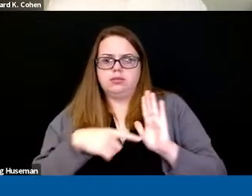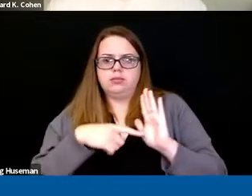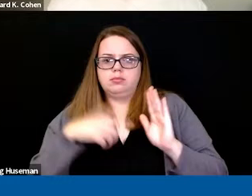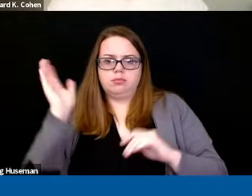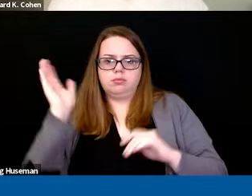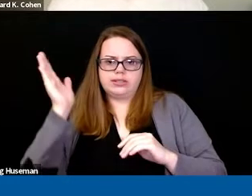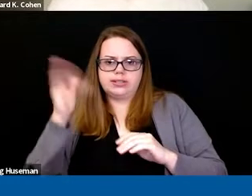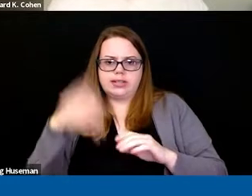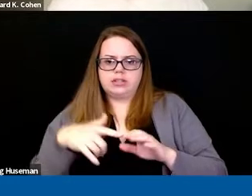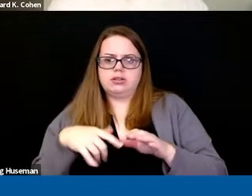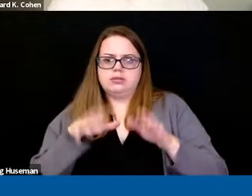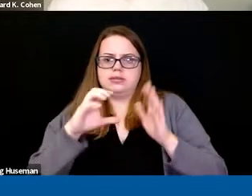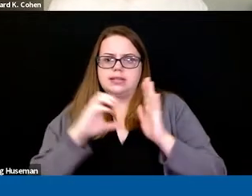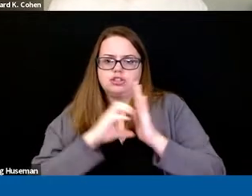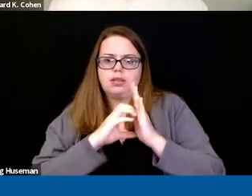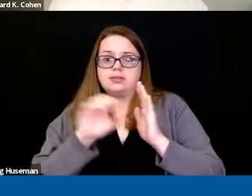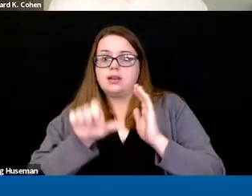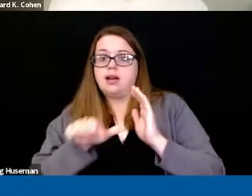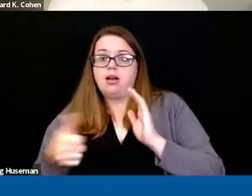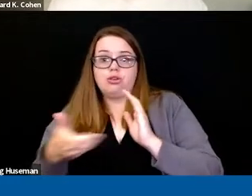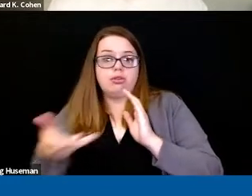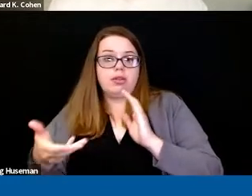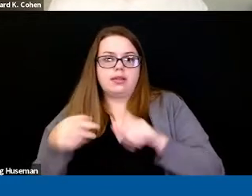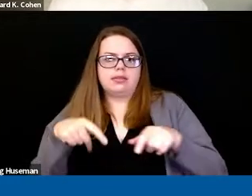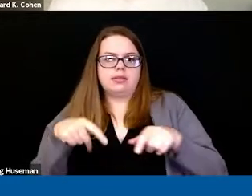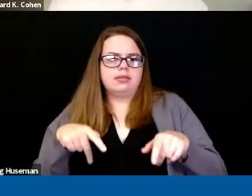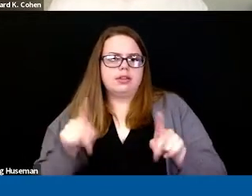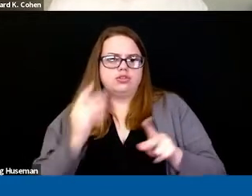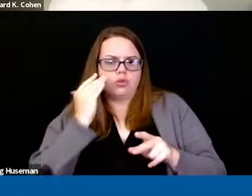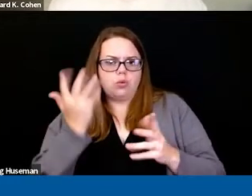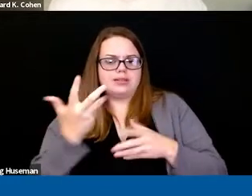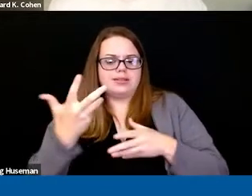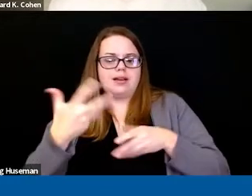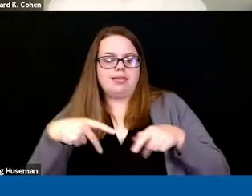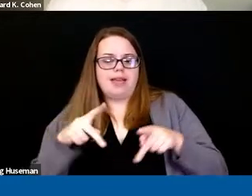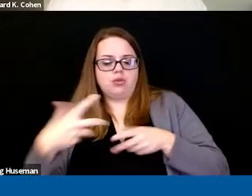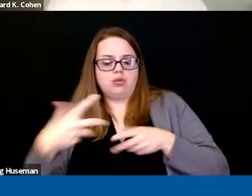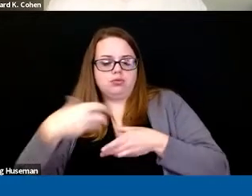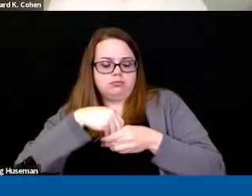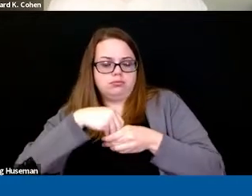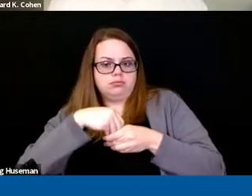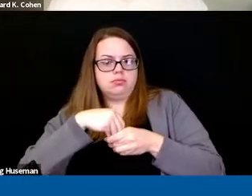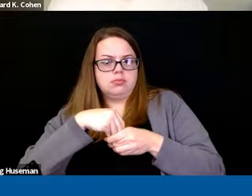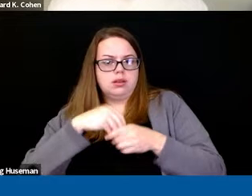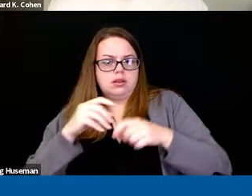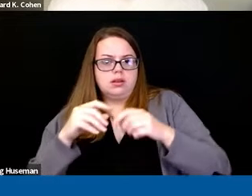This is another clue to let you know what is allowed to nest inside of this element. If this is true, it basically means